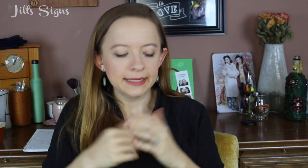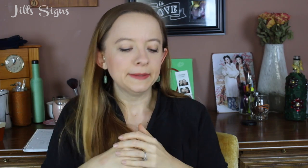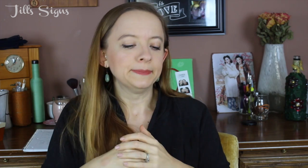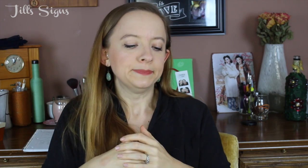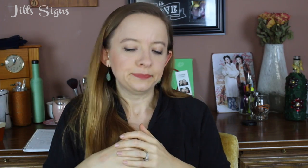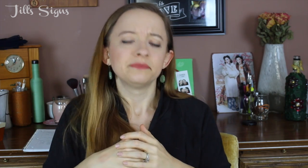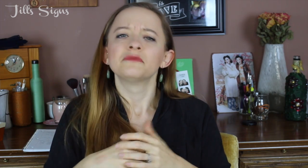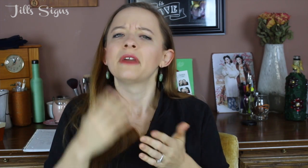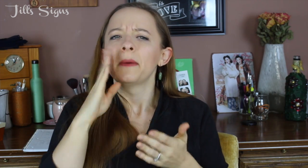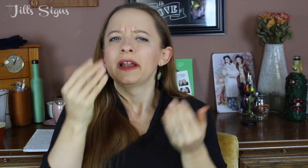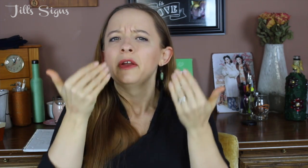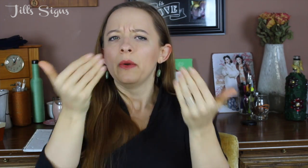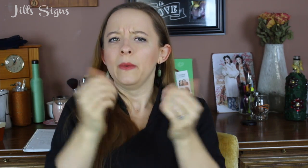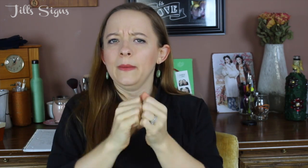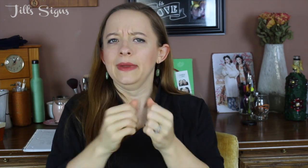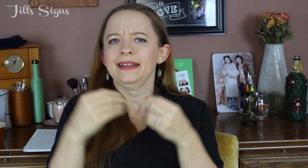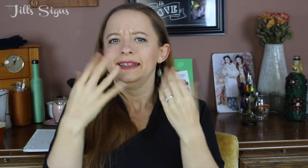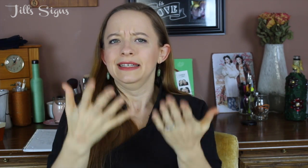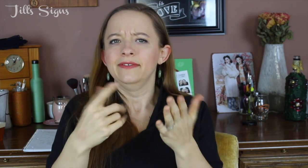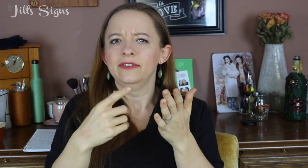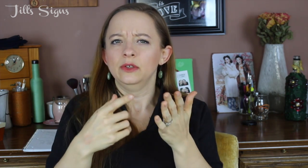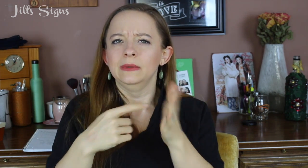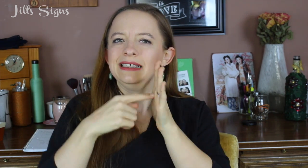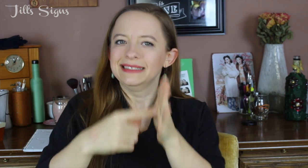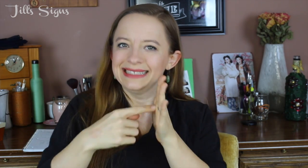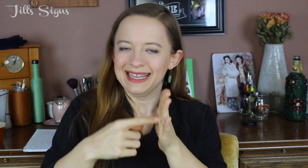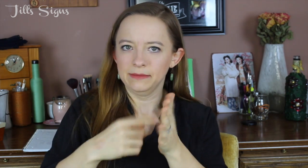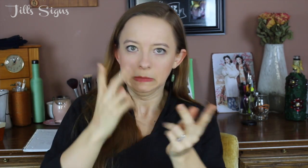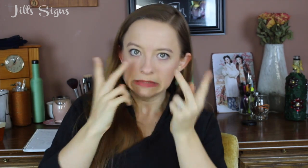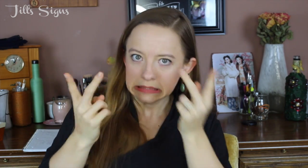professional interpreting. So I'm gonna go ahead and